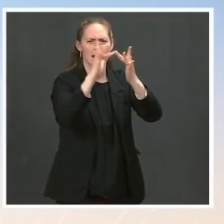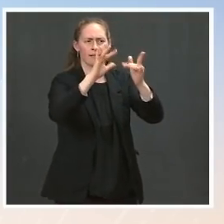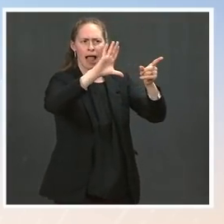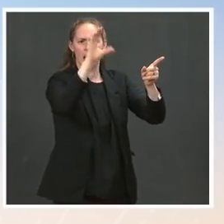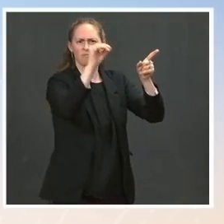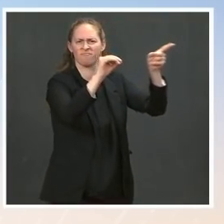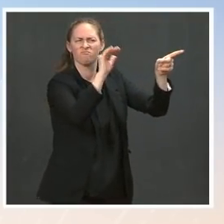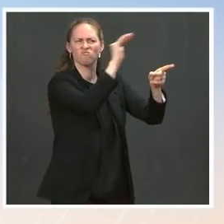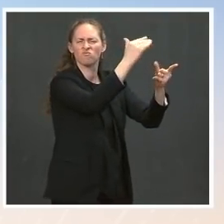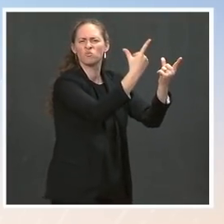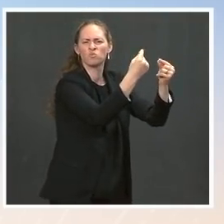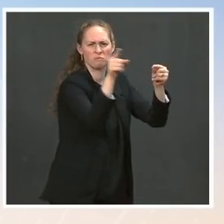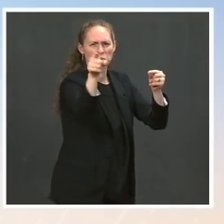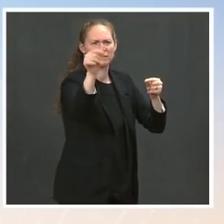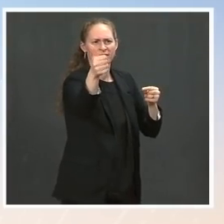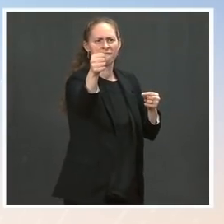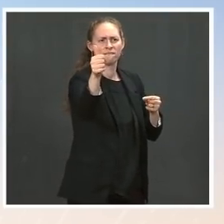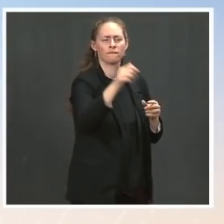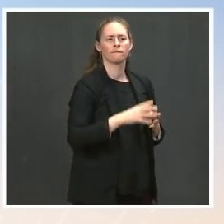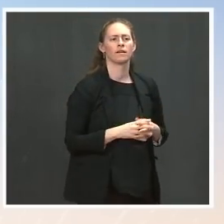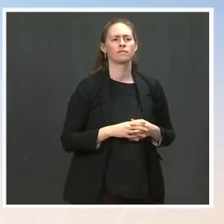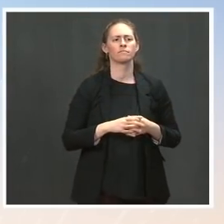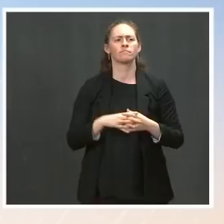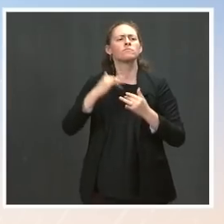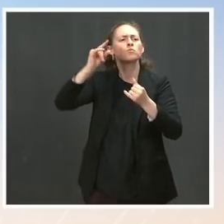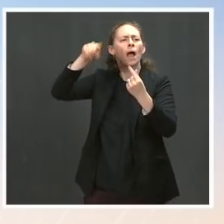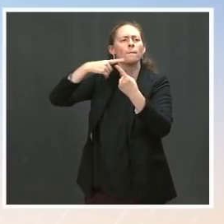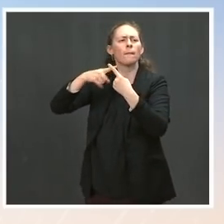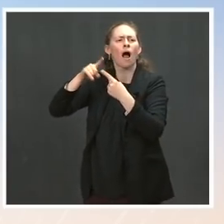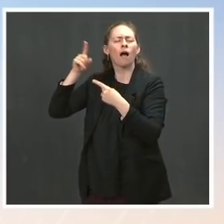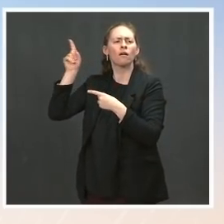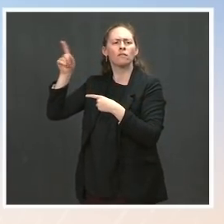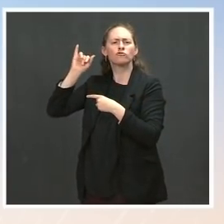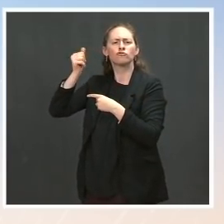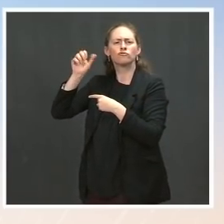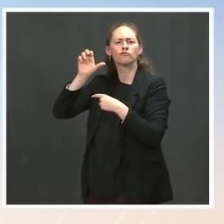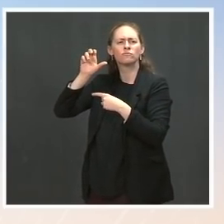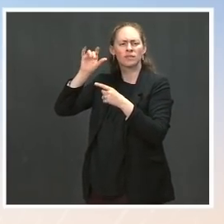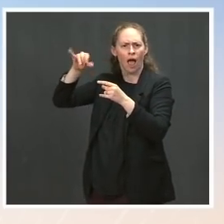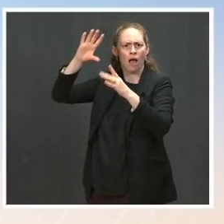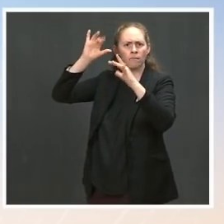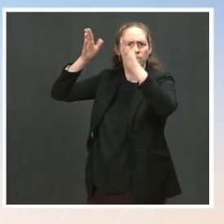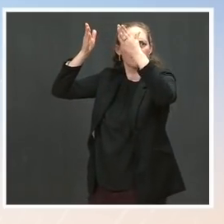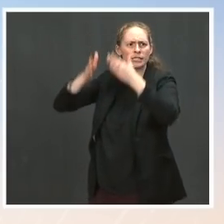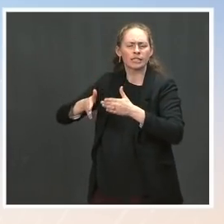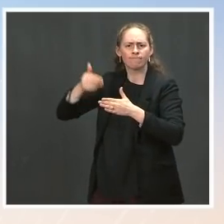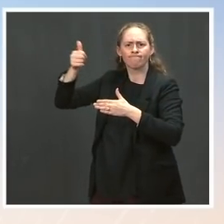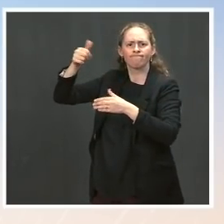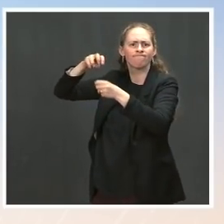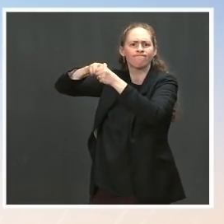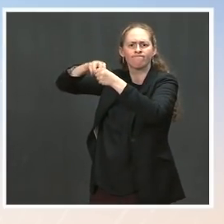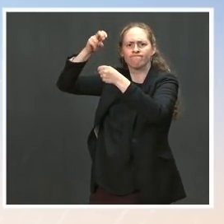Why did she make the decision to step down from that post? And can you say whether it's accurate that Cindy McCain is being considered